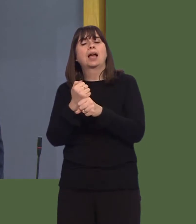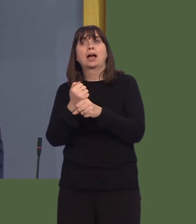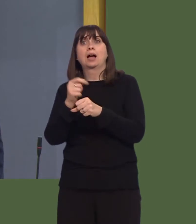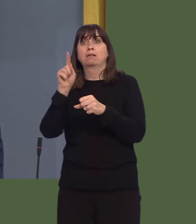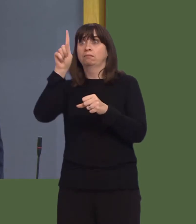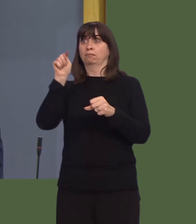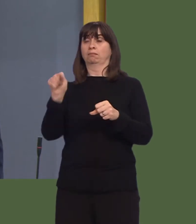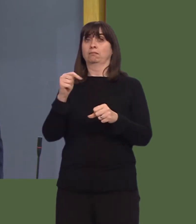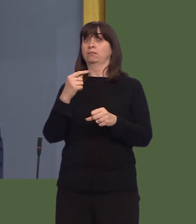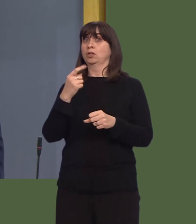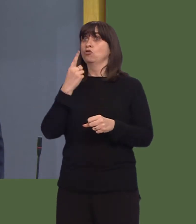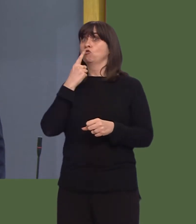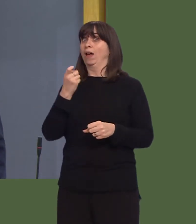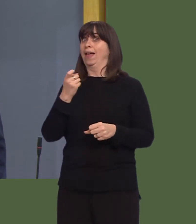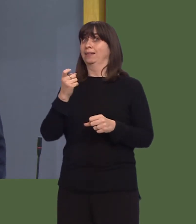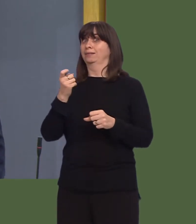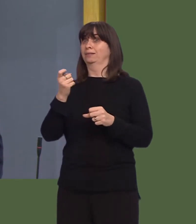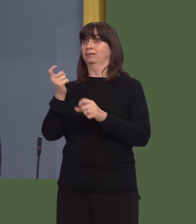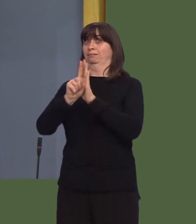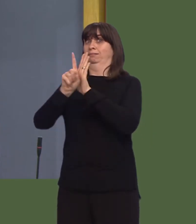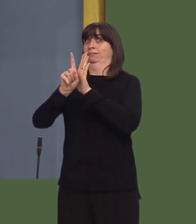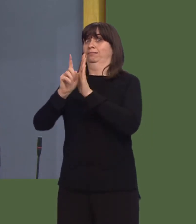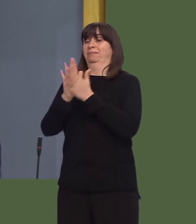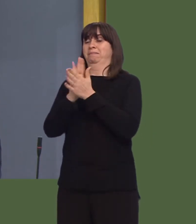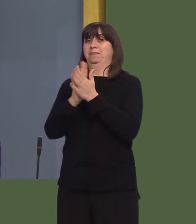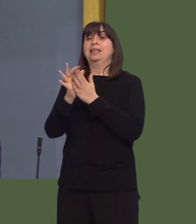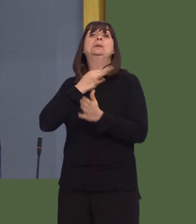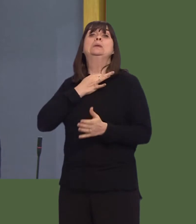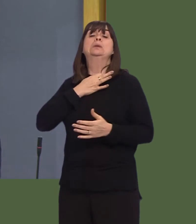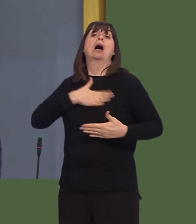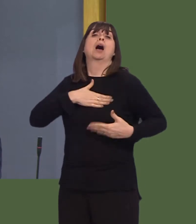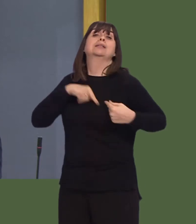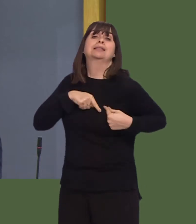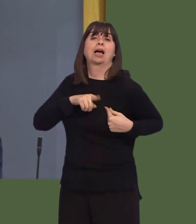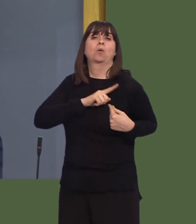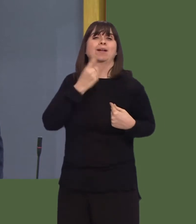of a heart attack because of the stress on that constituent, who has already had various